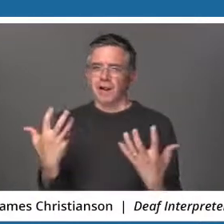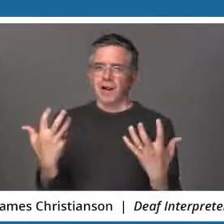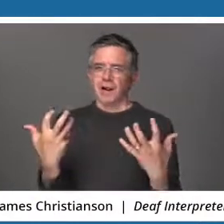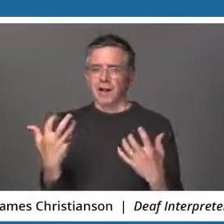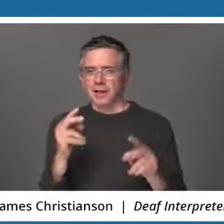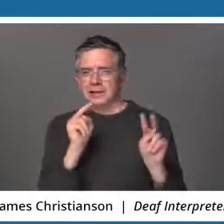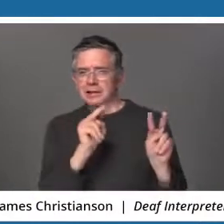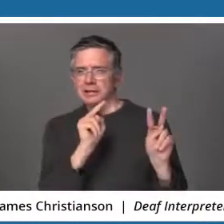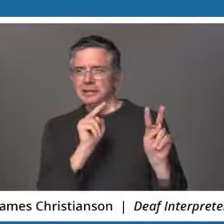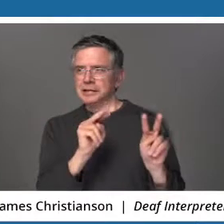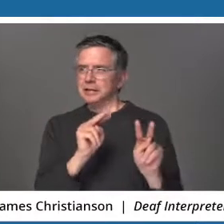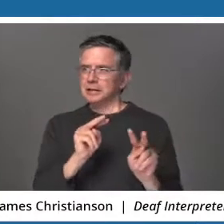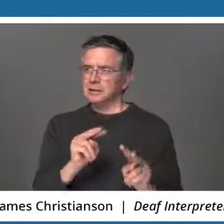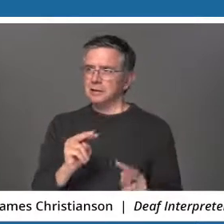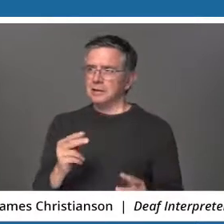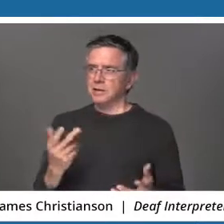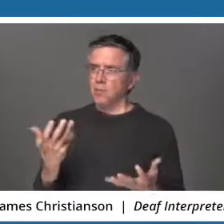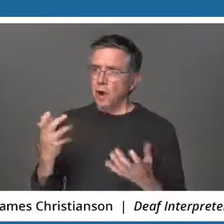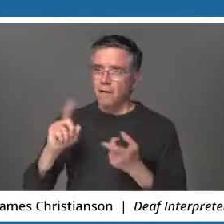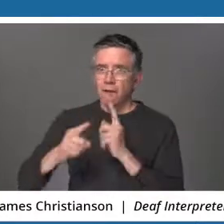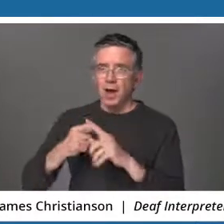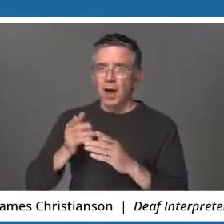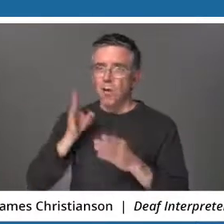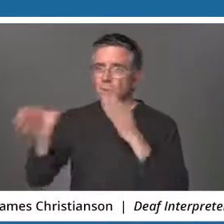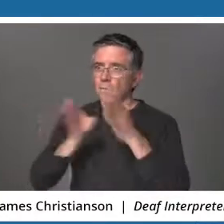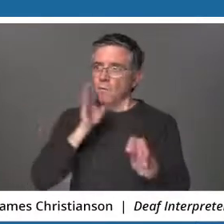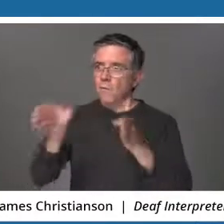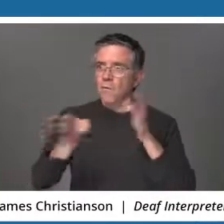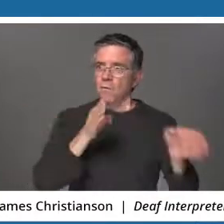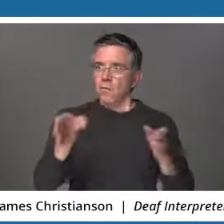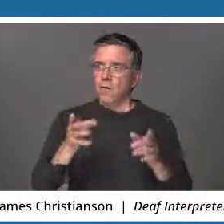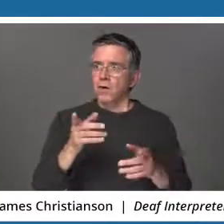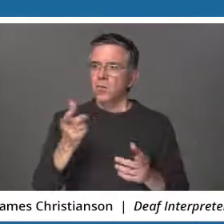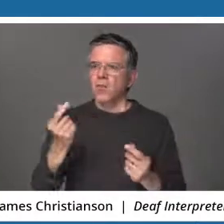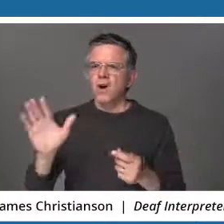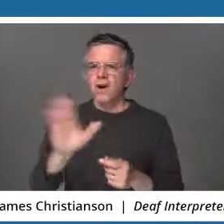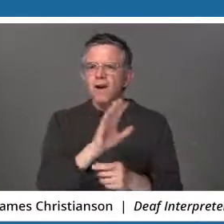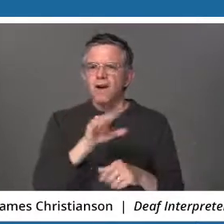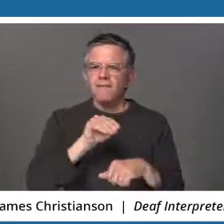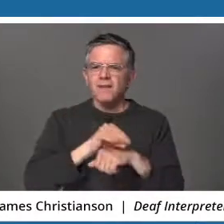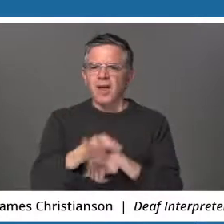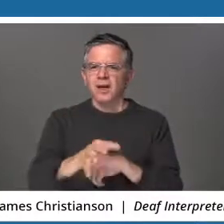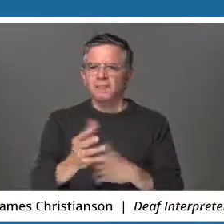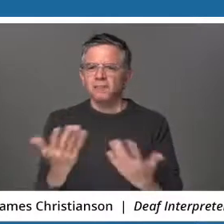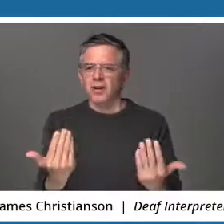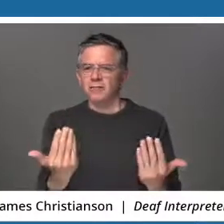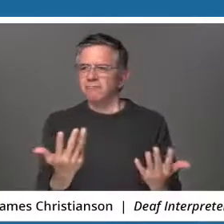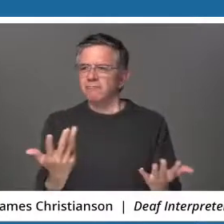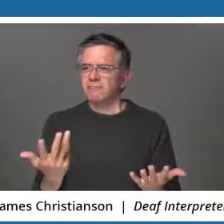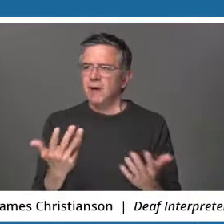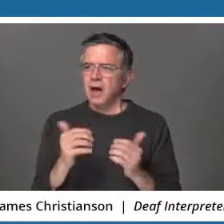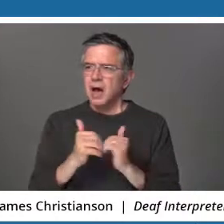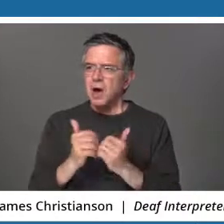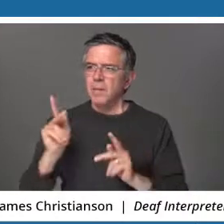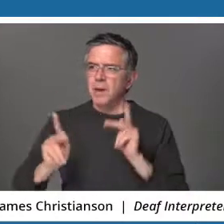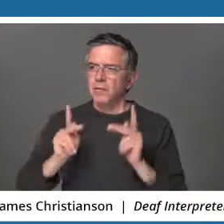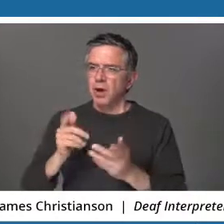So what is your advice? What are your recommendations for people in how they can help with these vaccination efforts?